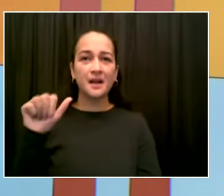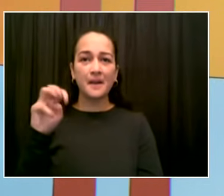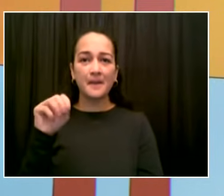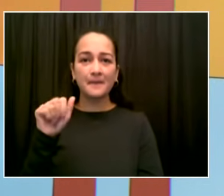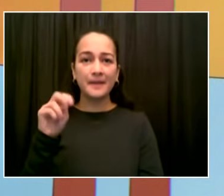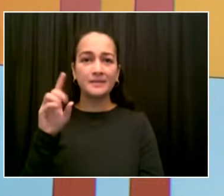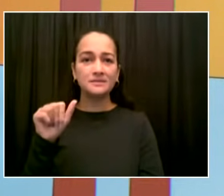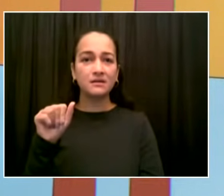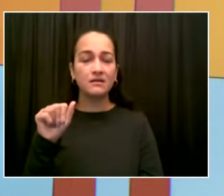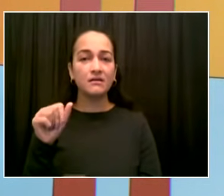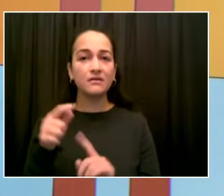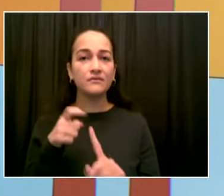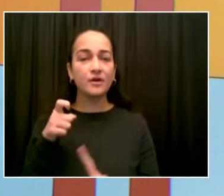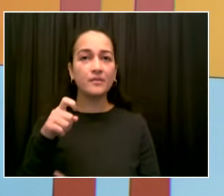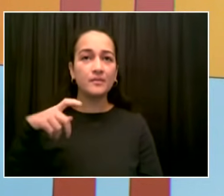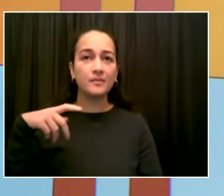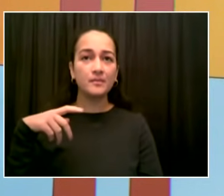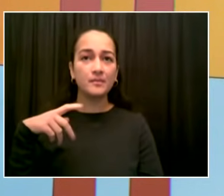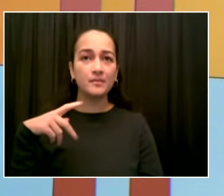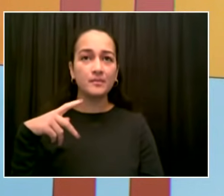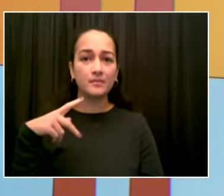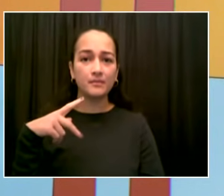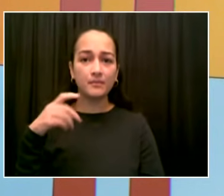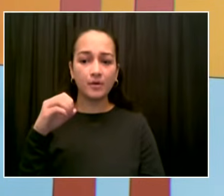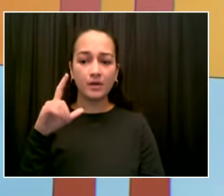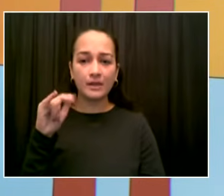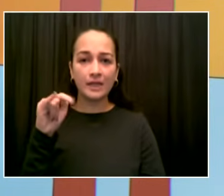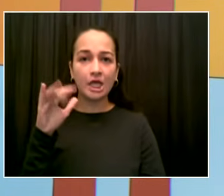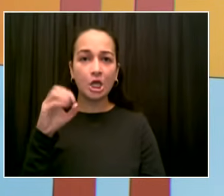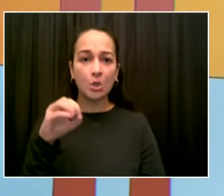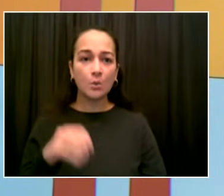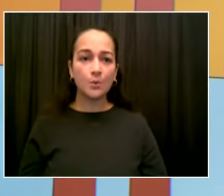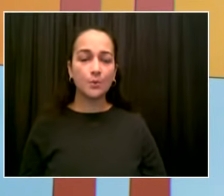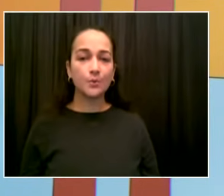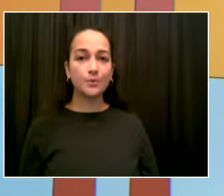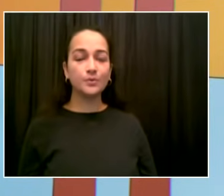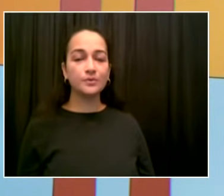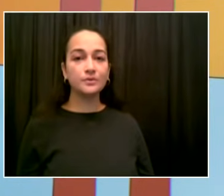TRUTH. IT'S UNACCEPTABLE ON■ç EVERY LEVEL . THE NEXT IS AMANDA FROM LIT